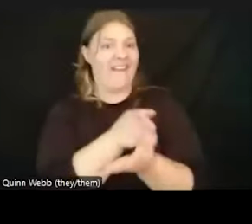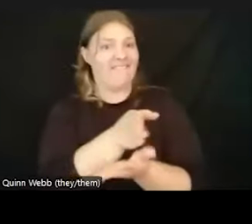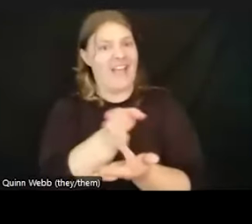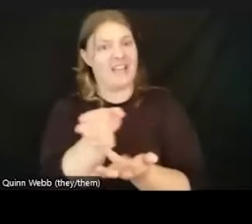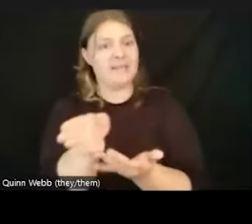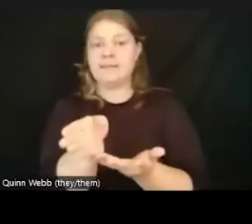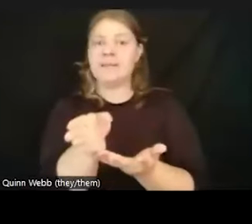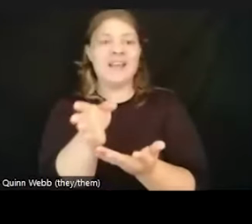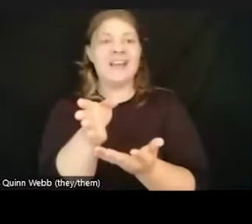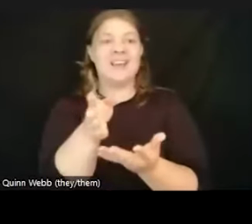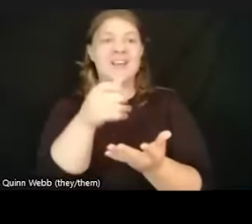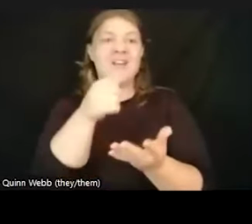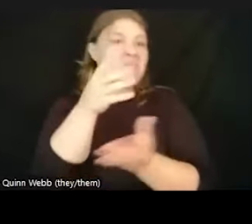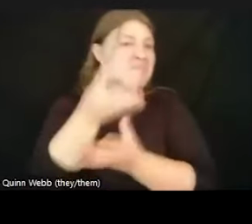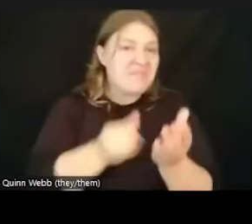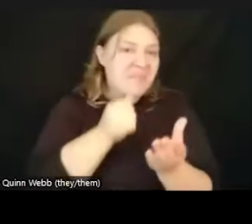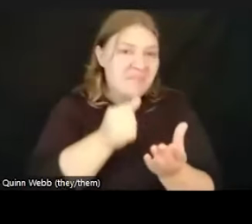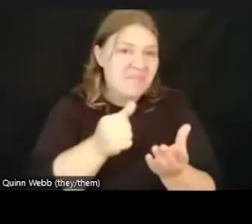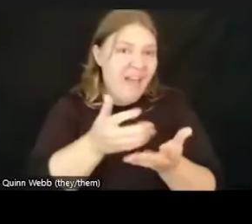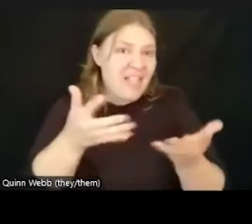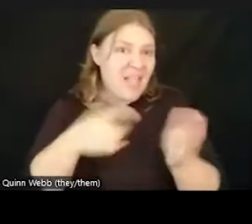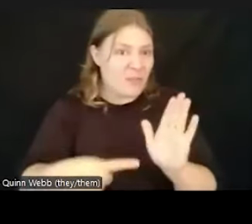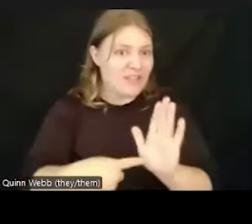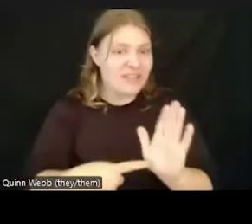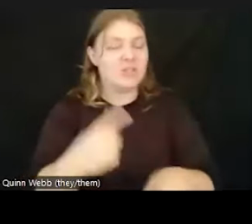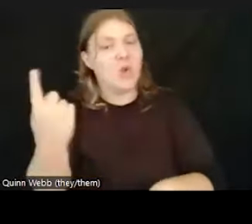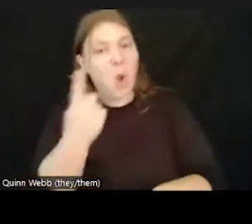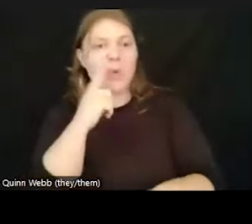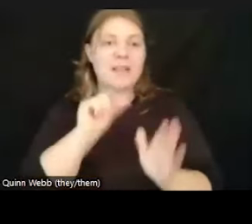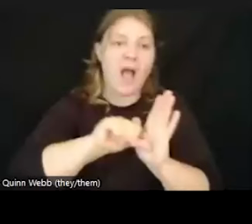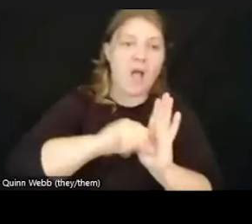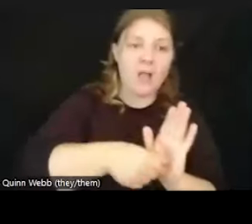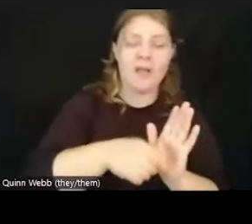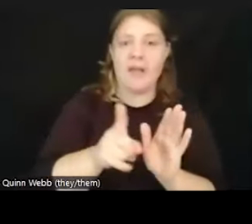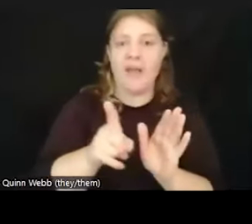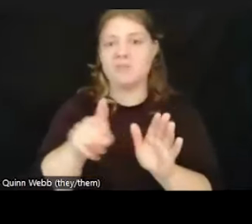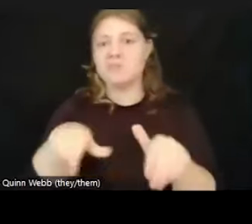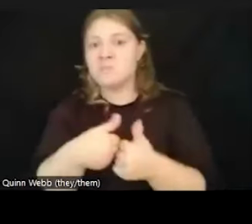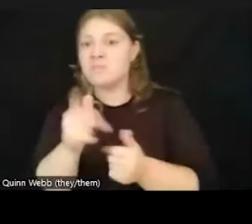things that I always stress and I always challenge and individuals to look at is what culture are you